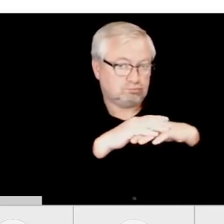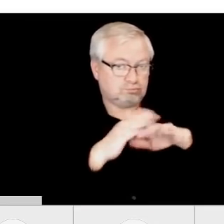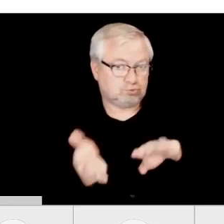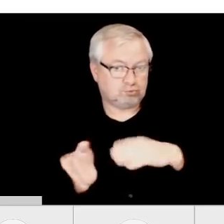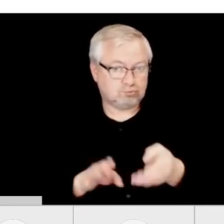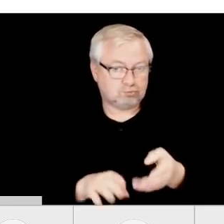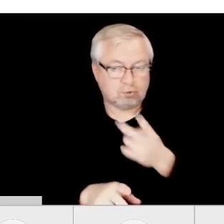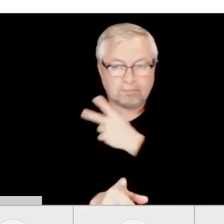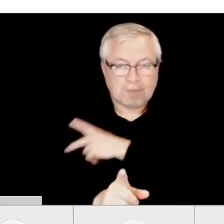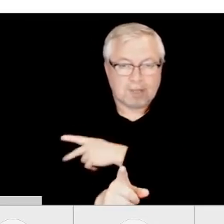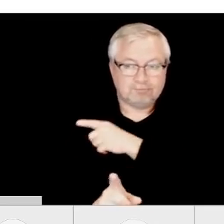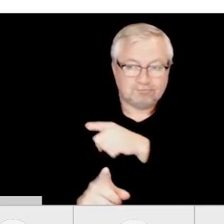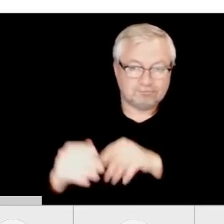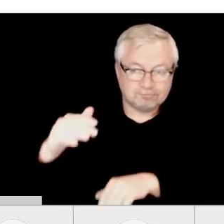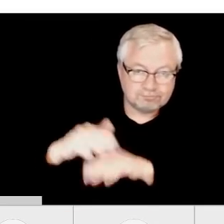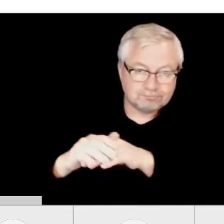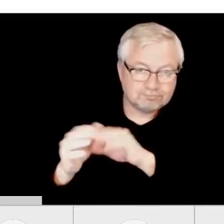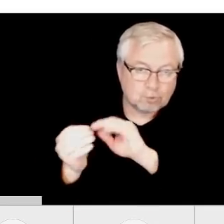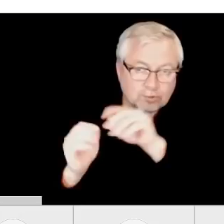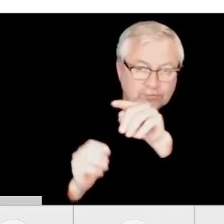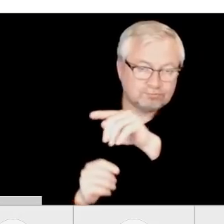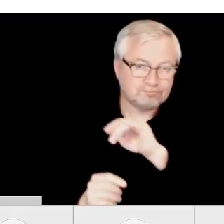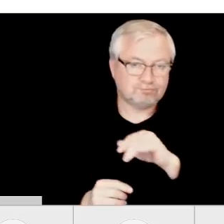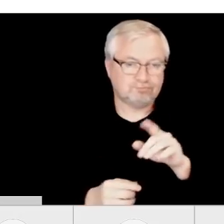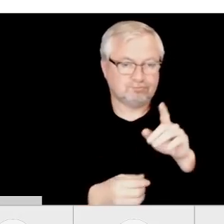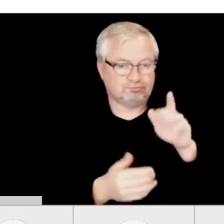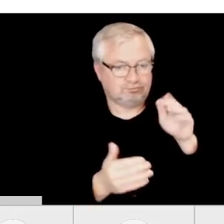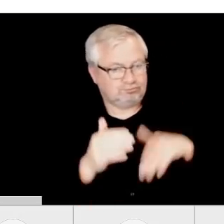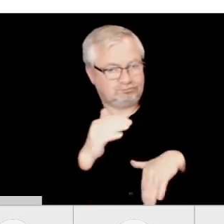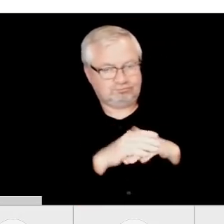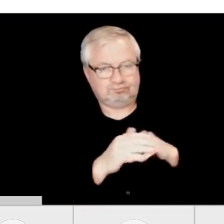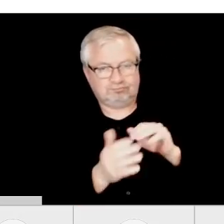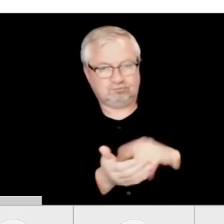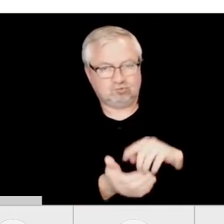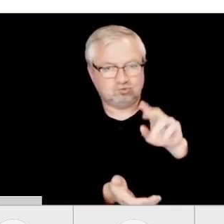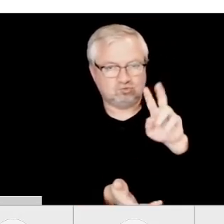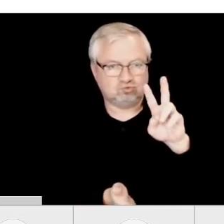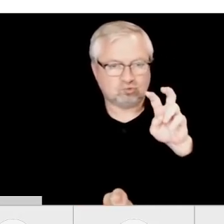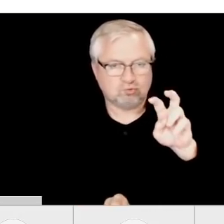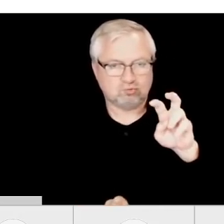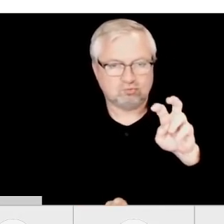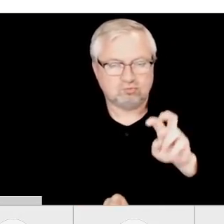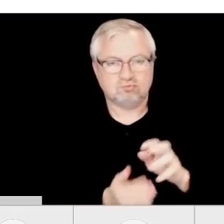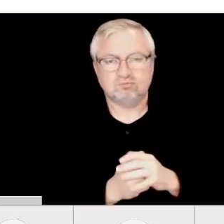2,200 deaths. And so that mortality accounts for exceeding the ICU capacity.